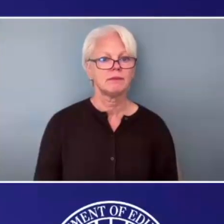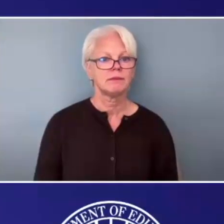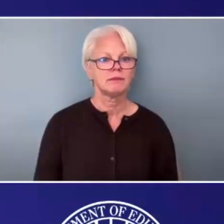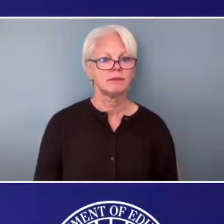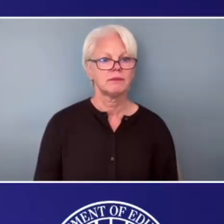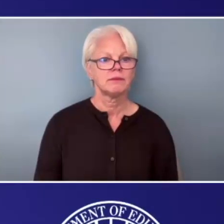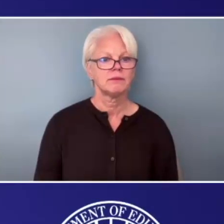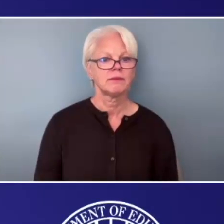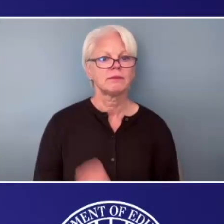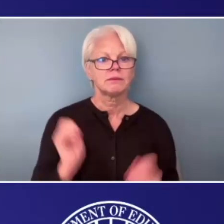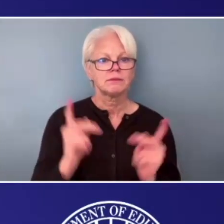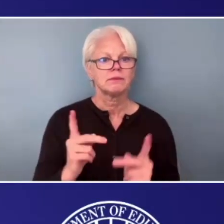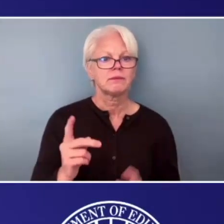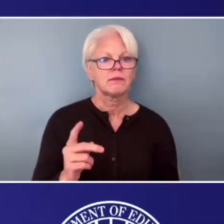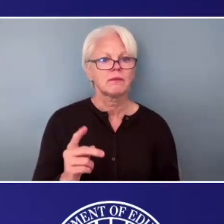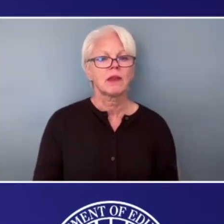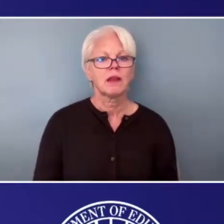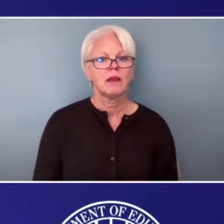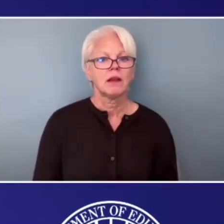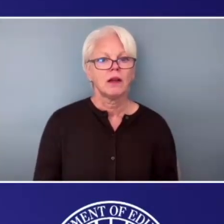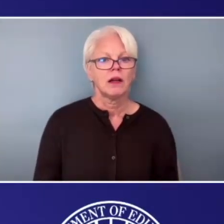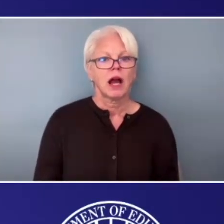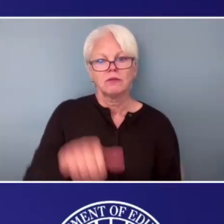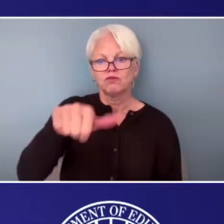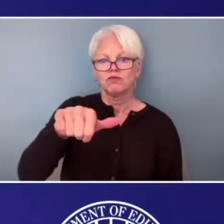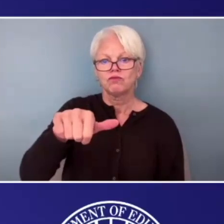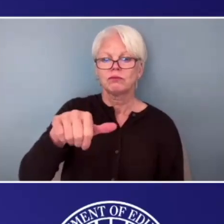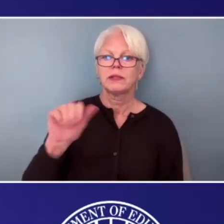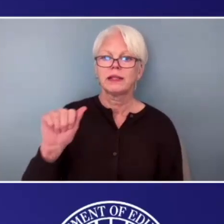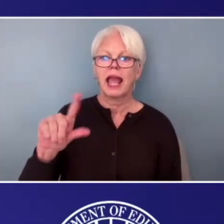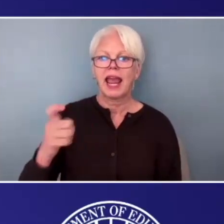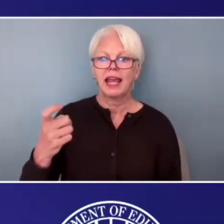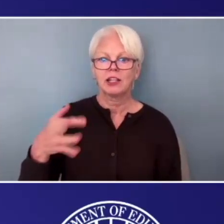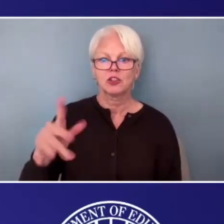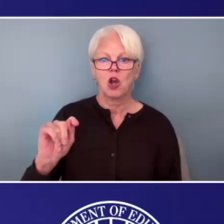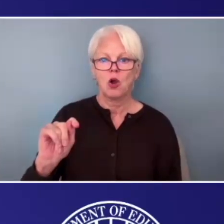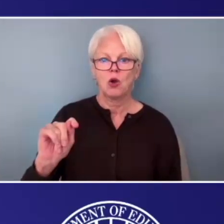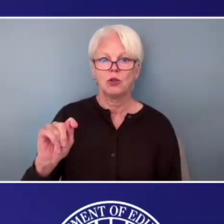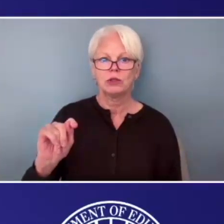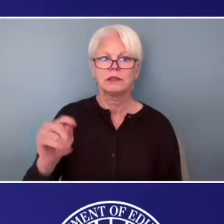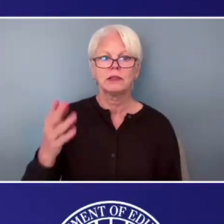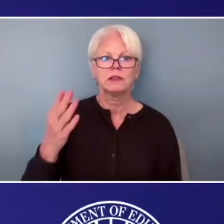Okay, I have thumbs in the middle for Alex Holt. Thumb in the middle for Alex Ricci.